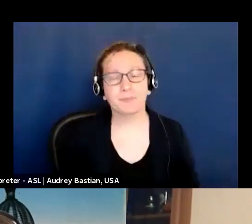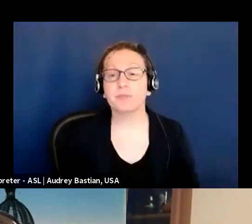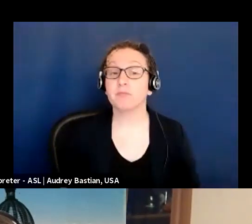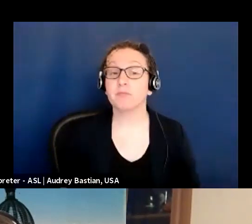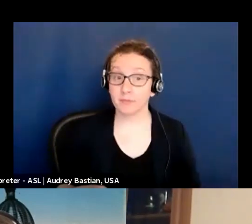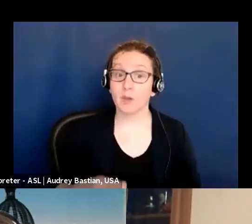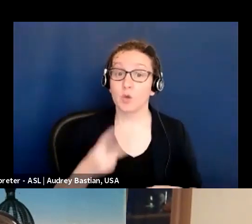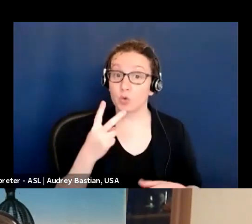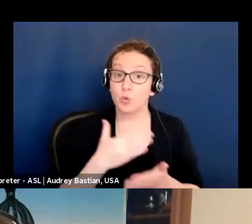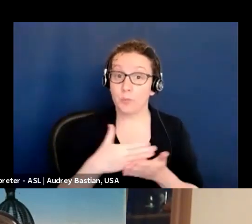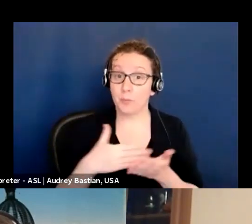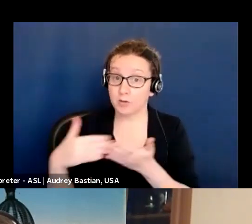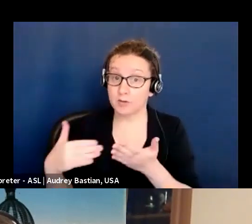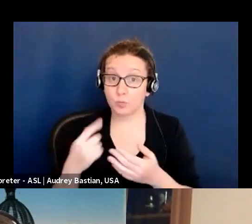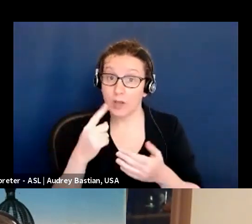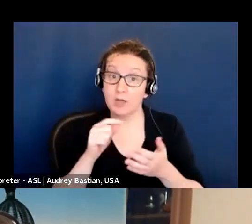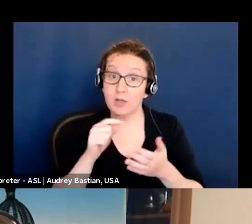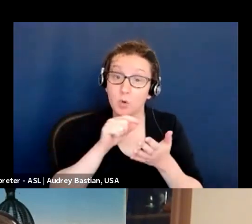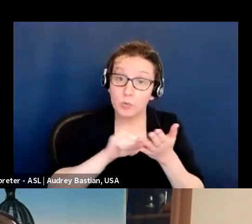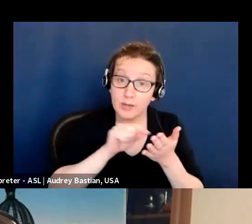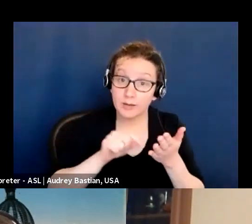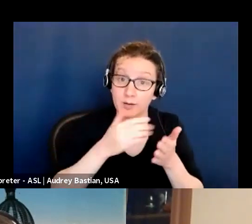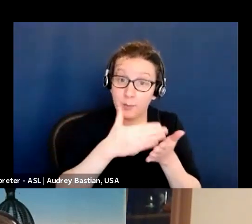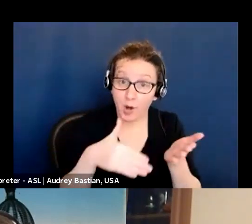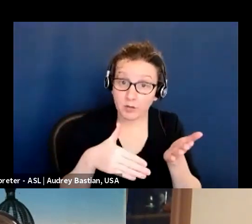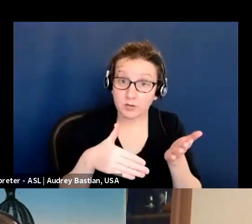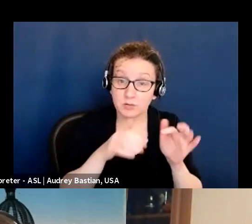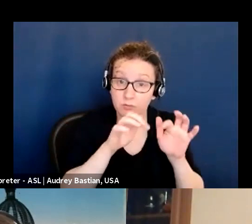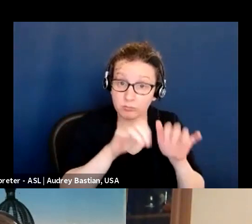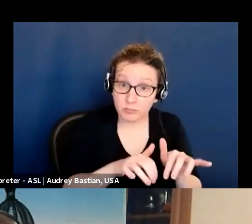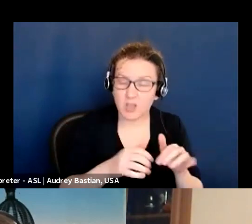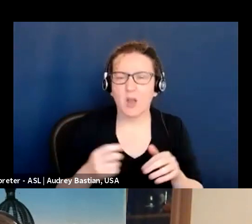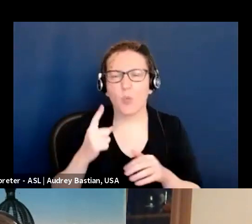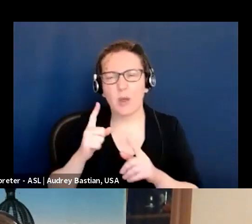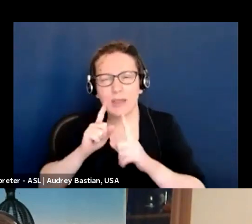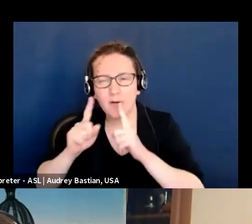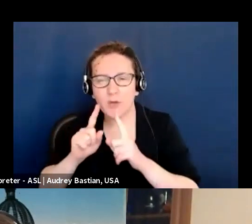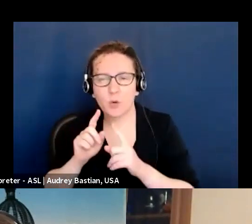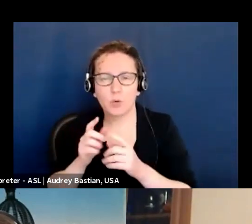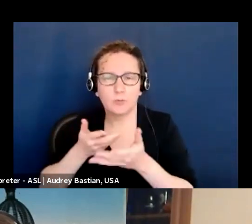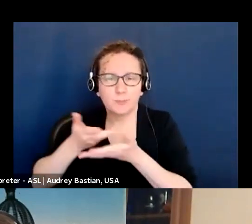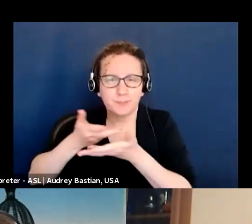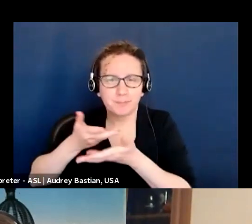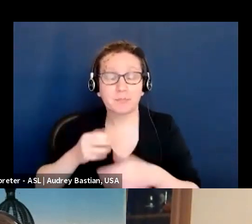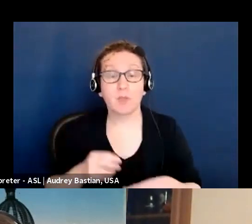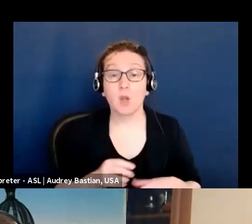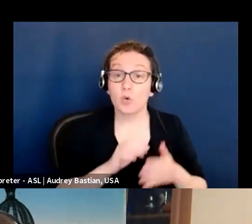the written component and then there's an interview component. The written component in the beginning you know, it's just basic personal information